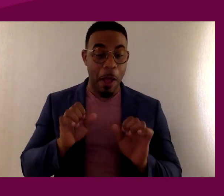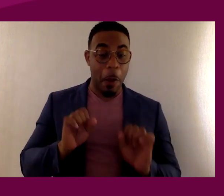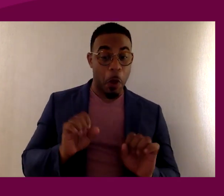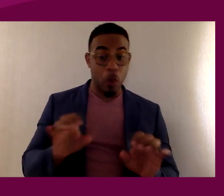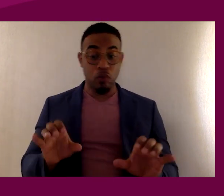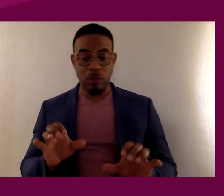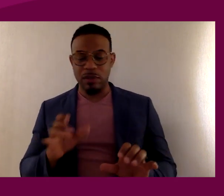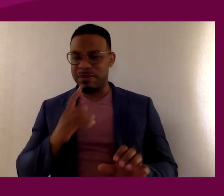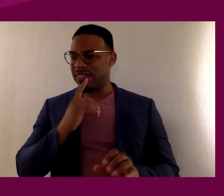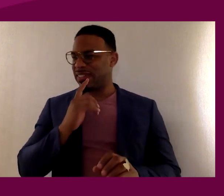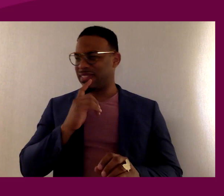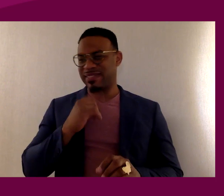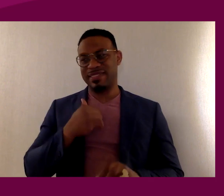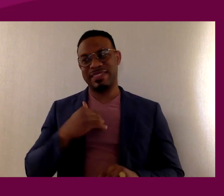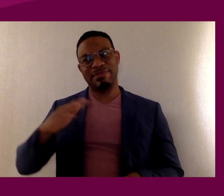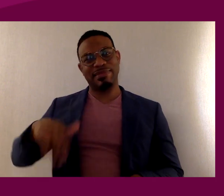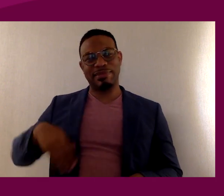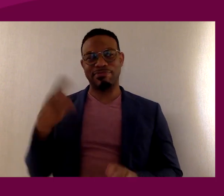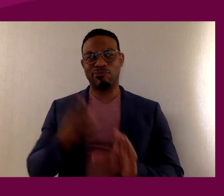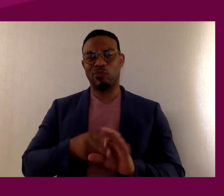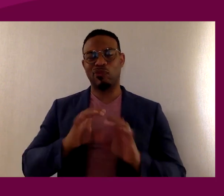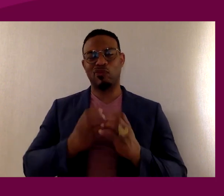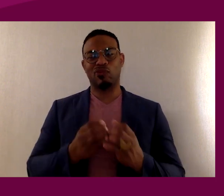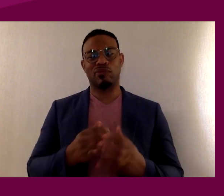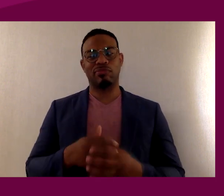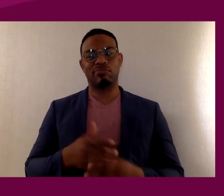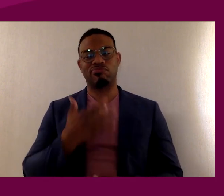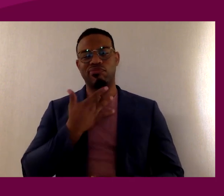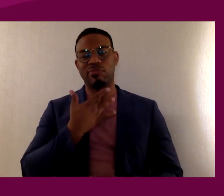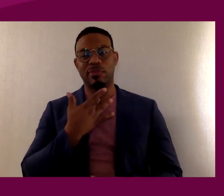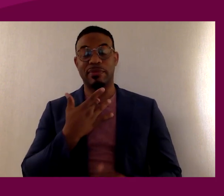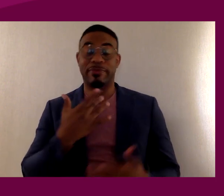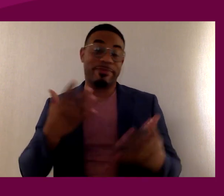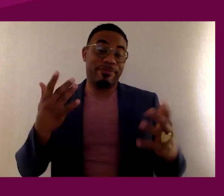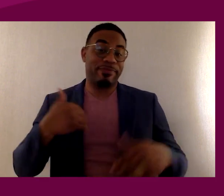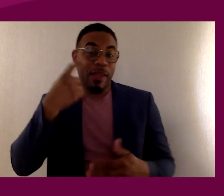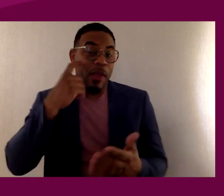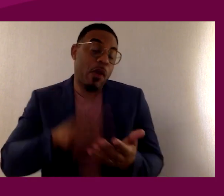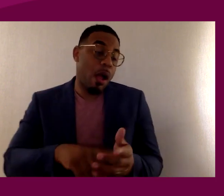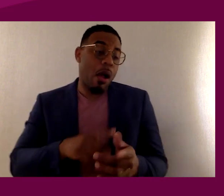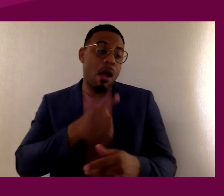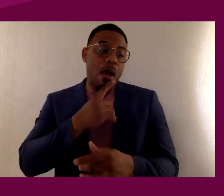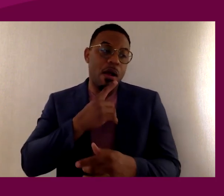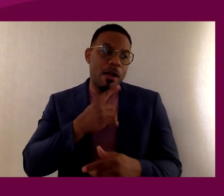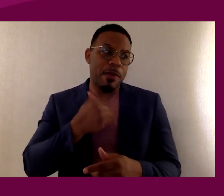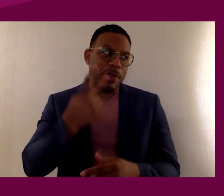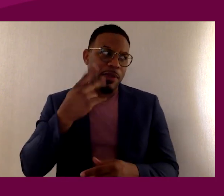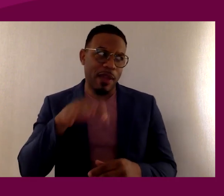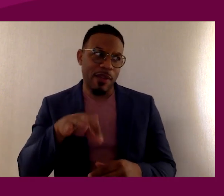like this idea. I can see how I can do this, but I'm too late to join the group. And then I